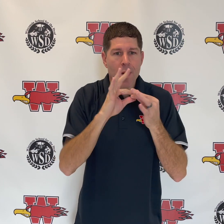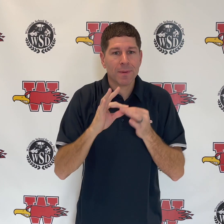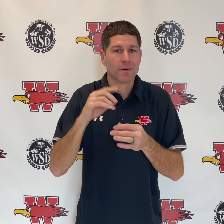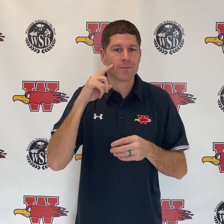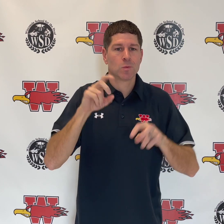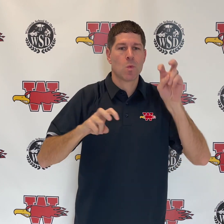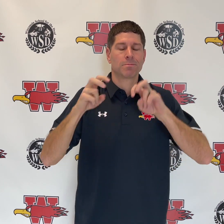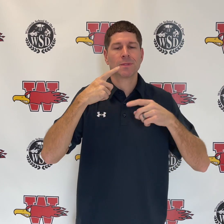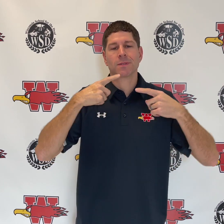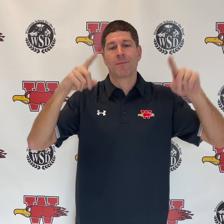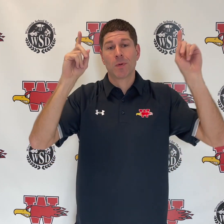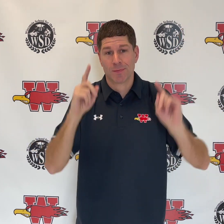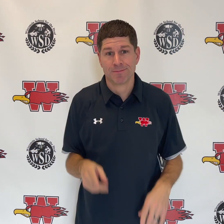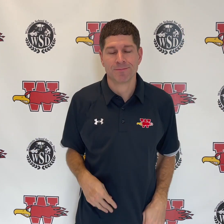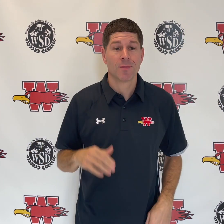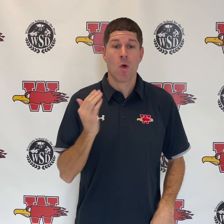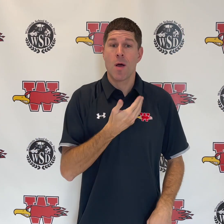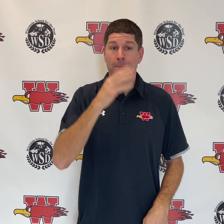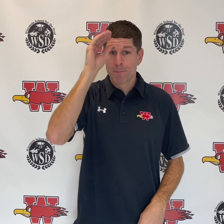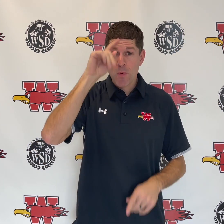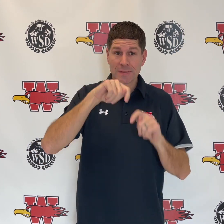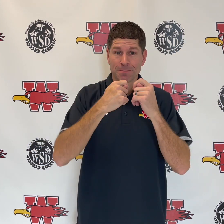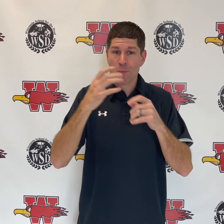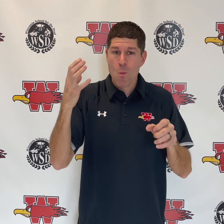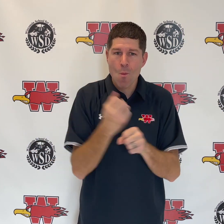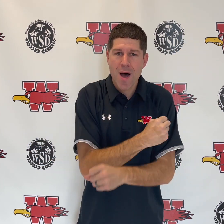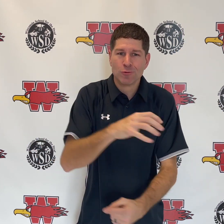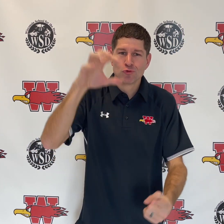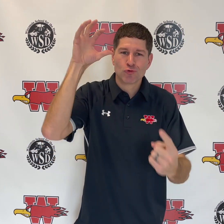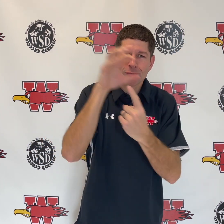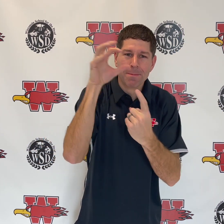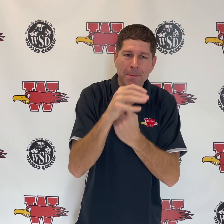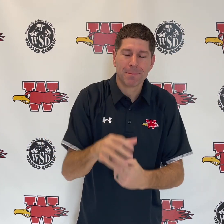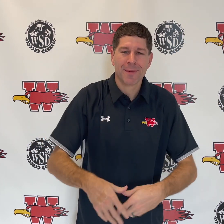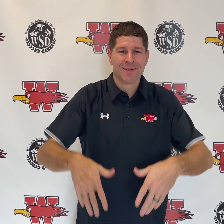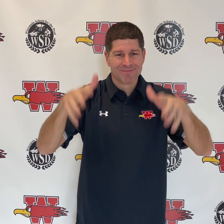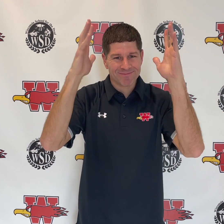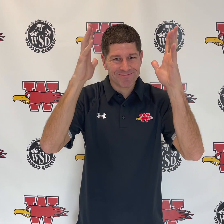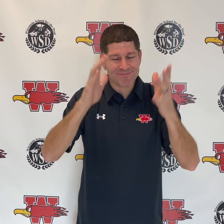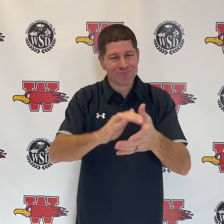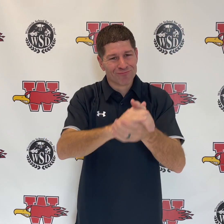to make this tournament successful. Our boys team won the championship. Congratulations to them!